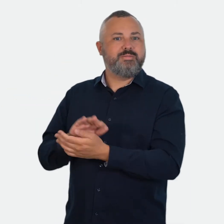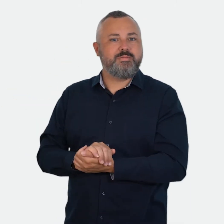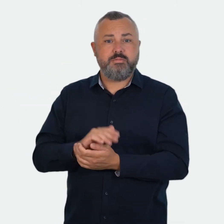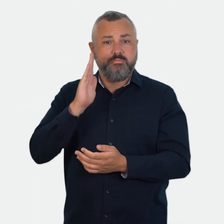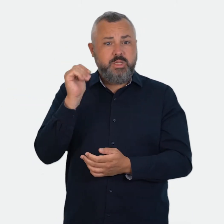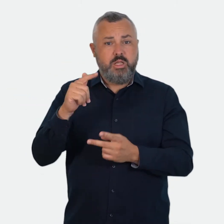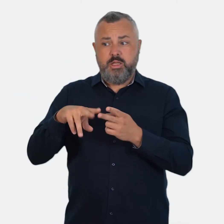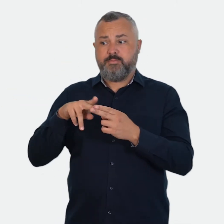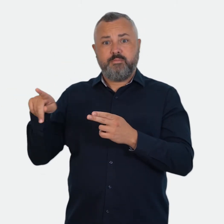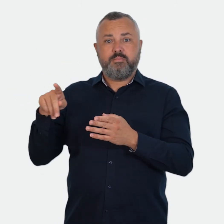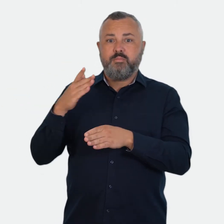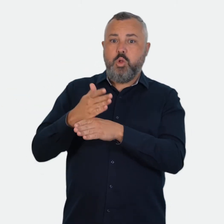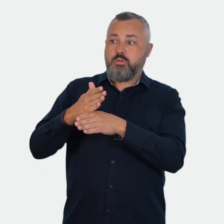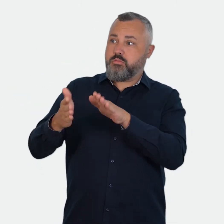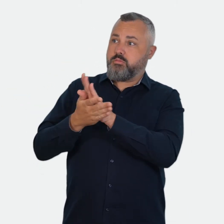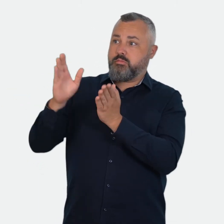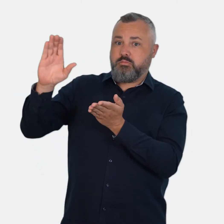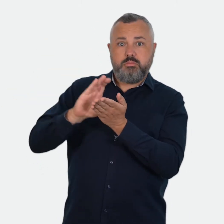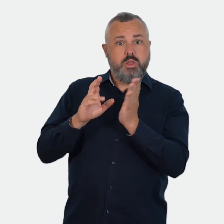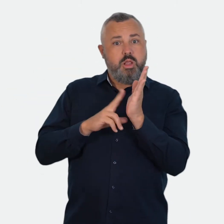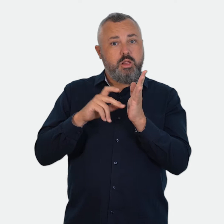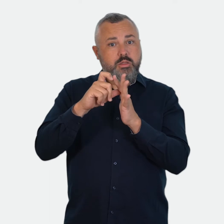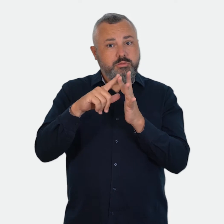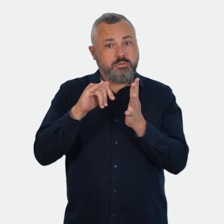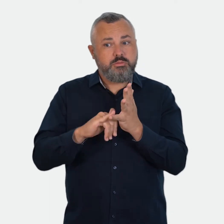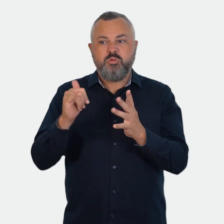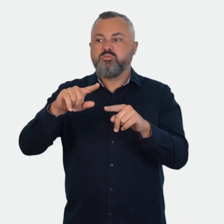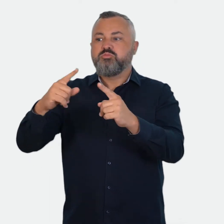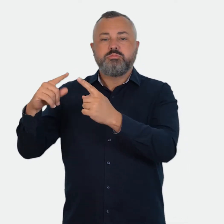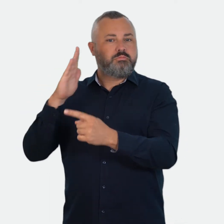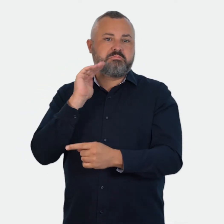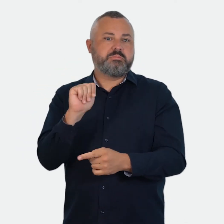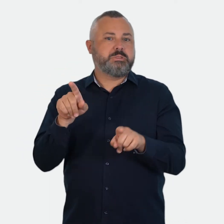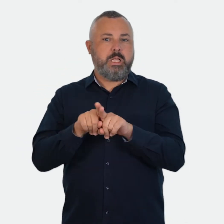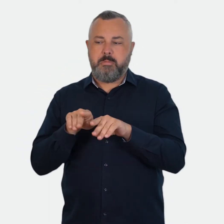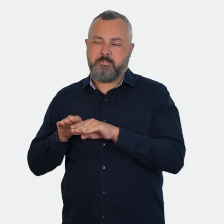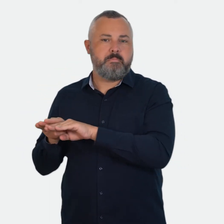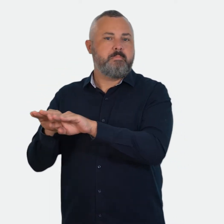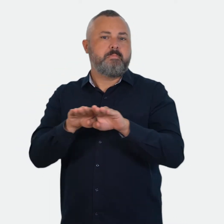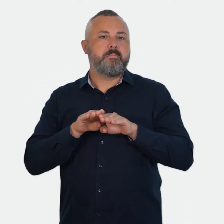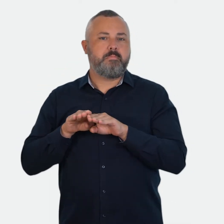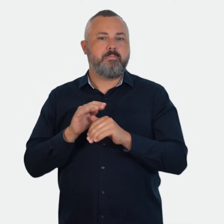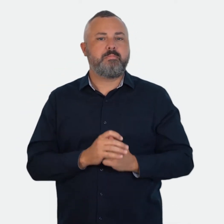regardless of whether they are funded through the NDIS or other providers.